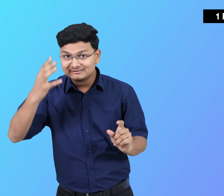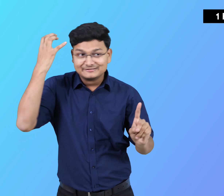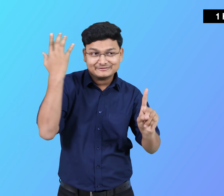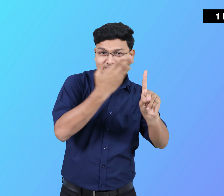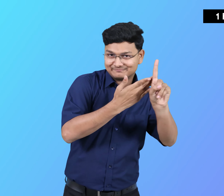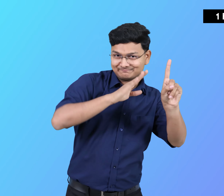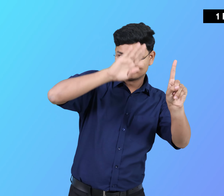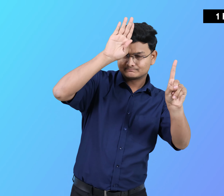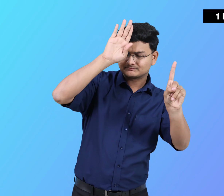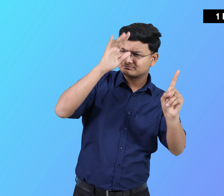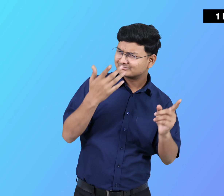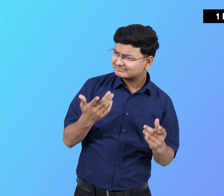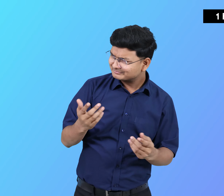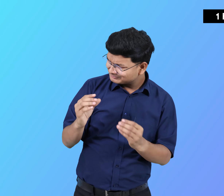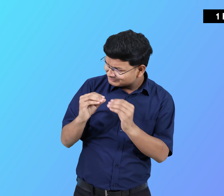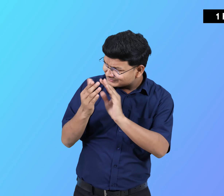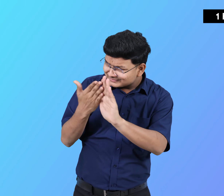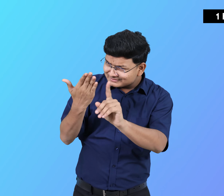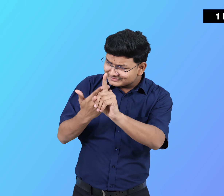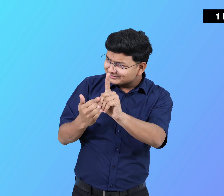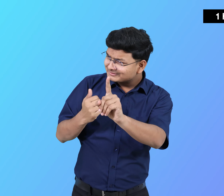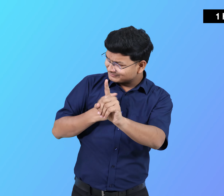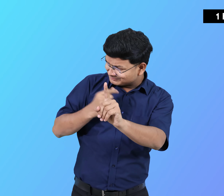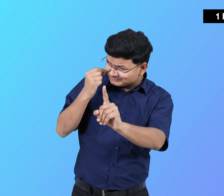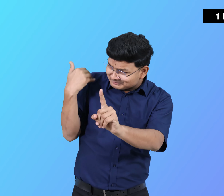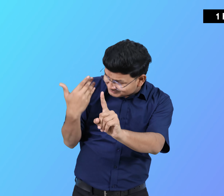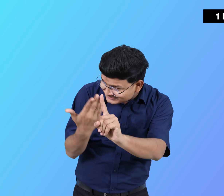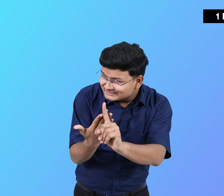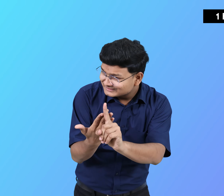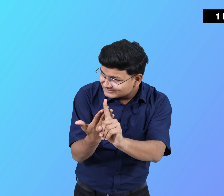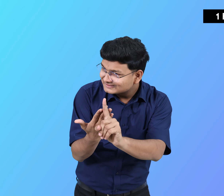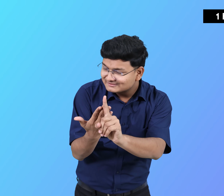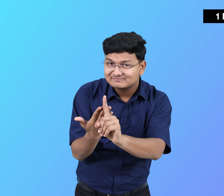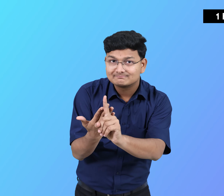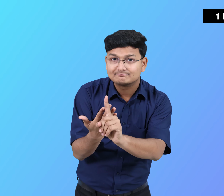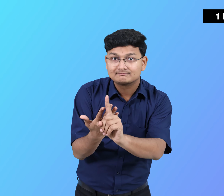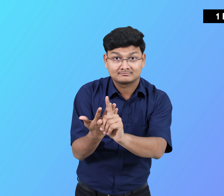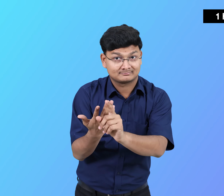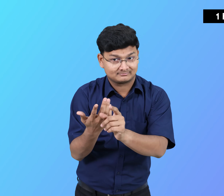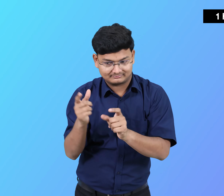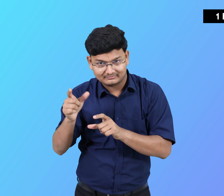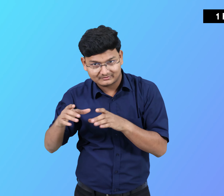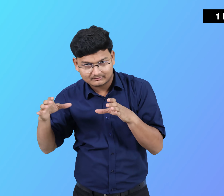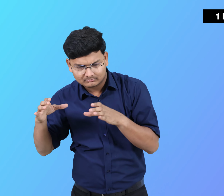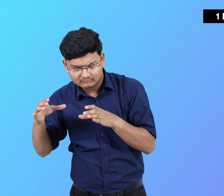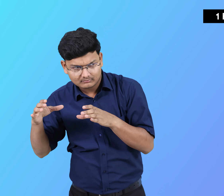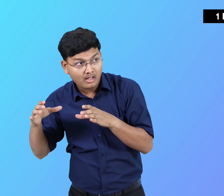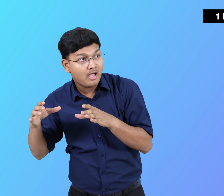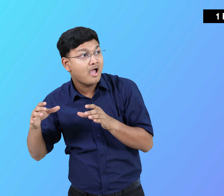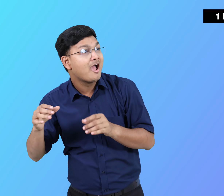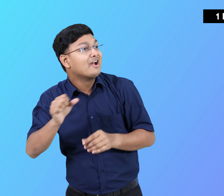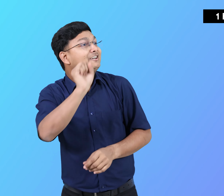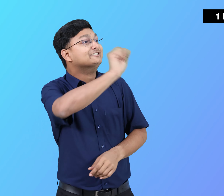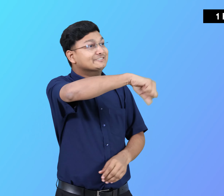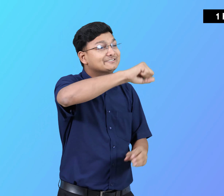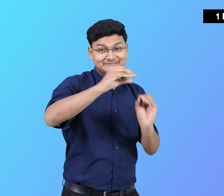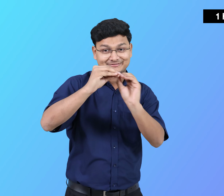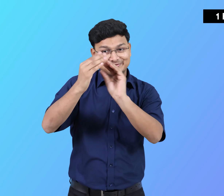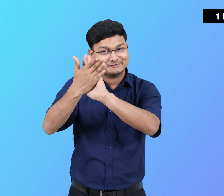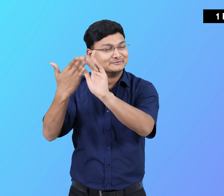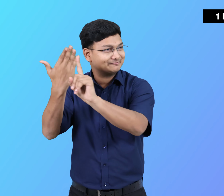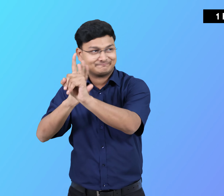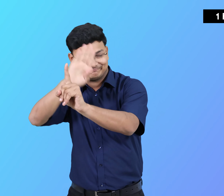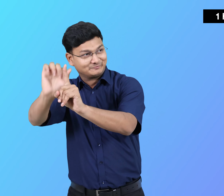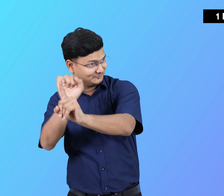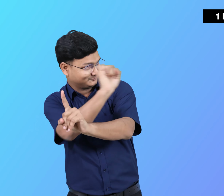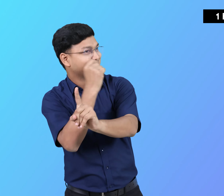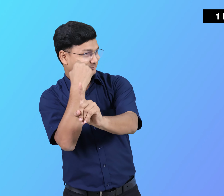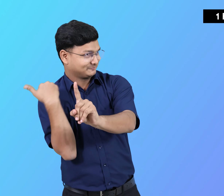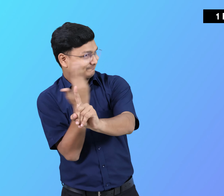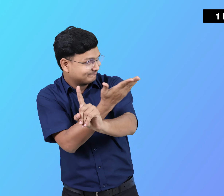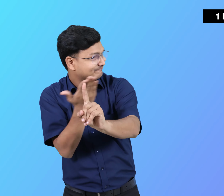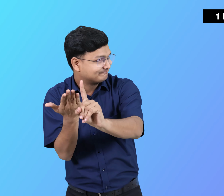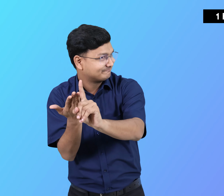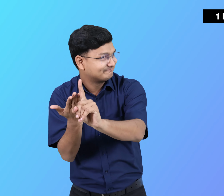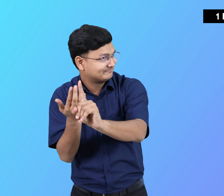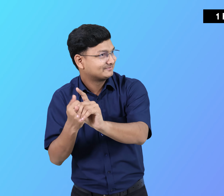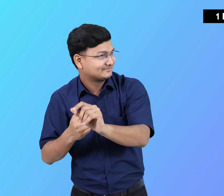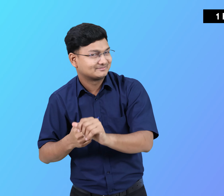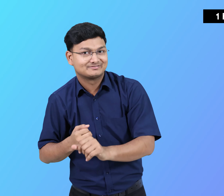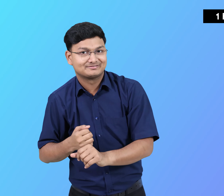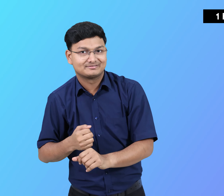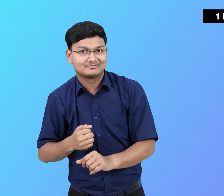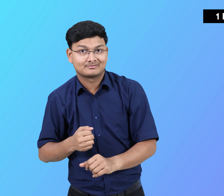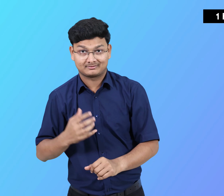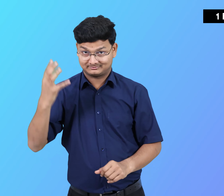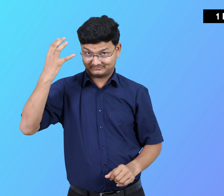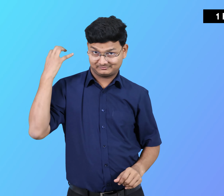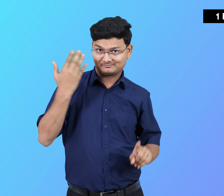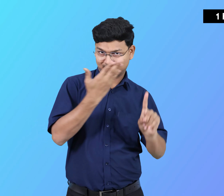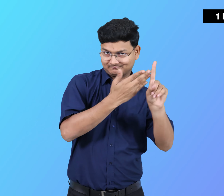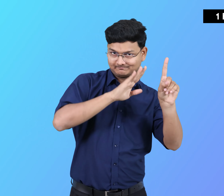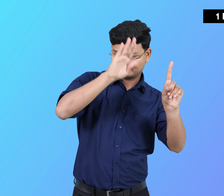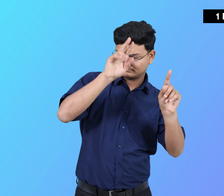When Ahab called Ben-Hadad his brother, the advisers quickly said, “Yes! Ben-Hadad is your brother.”